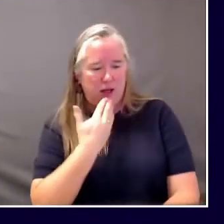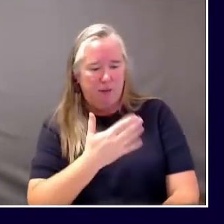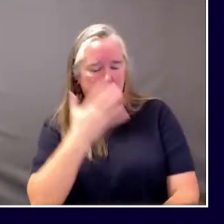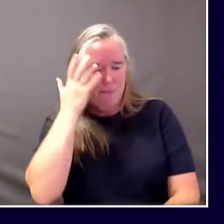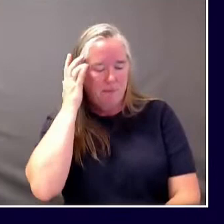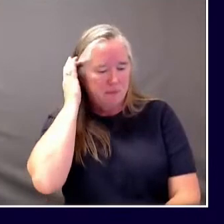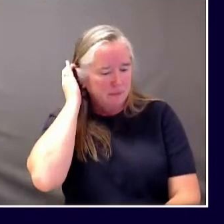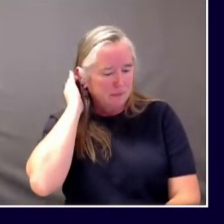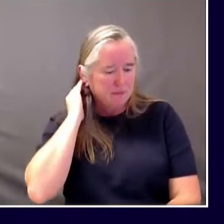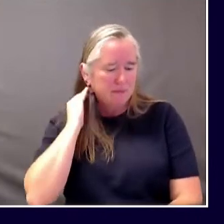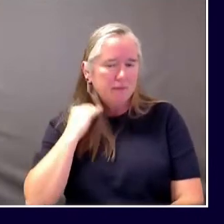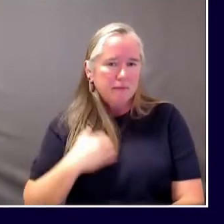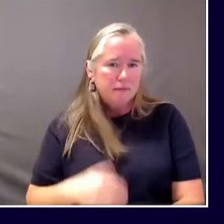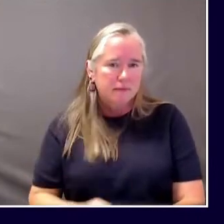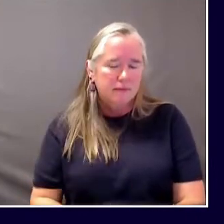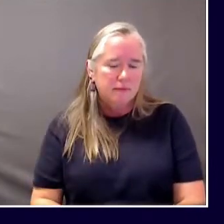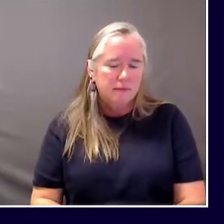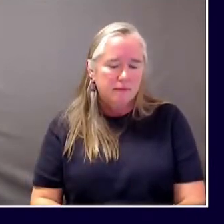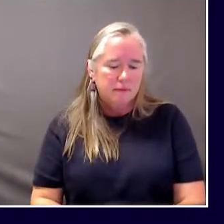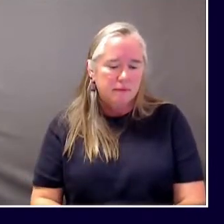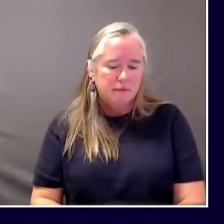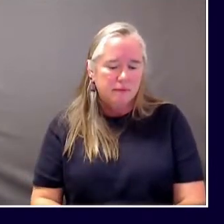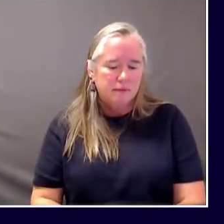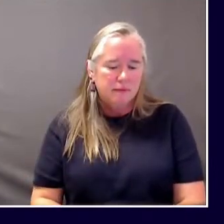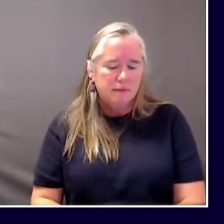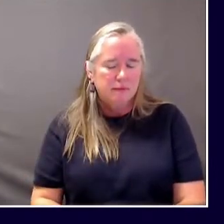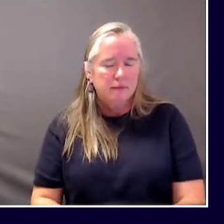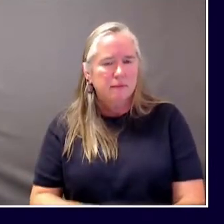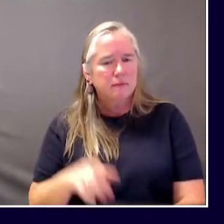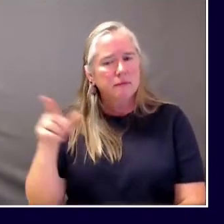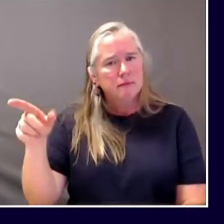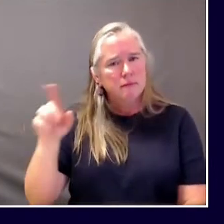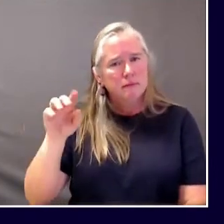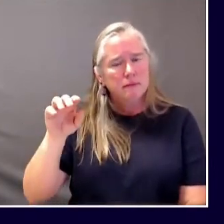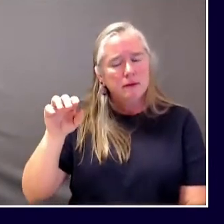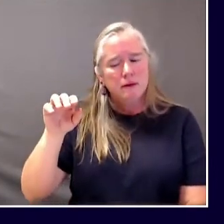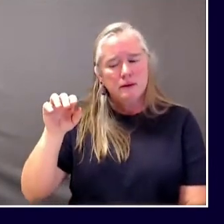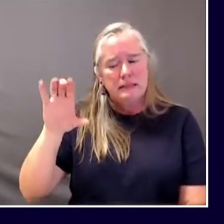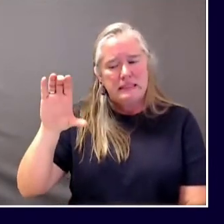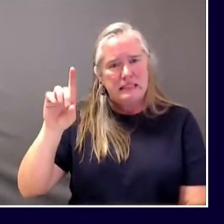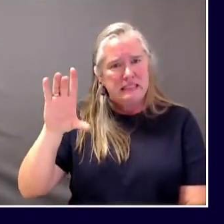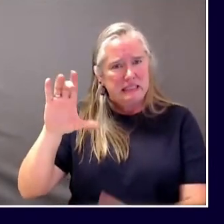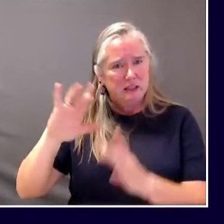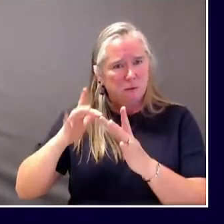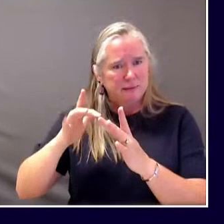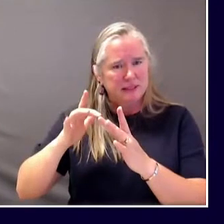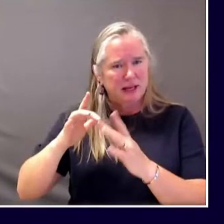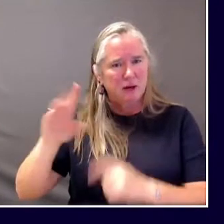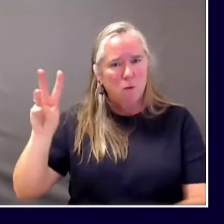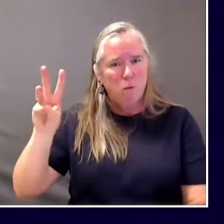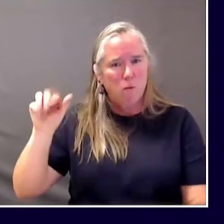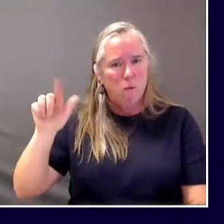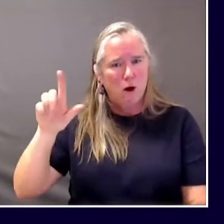and I asked about the updated numbers on the CDC website for